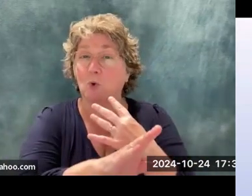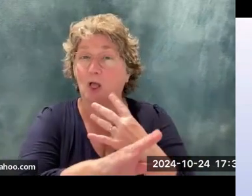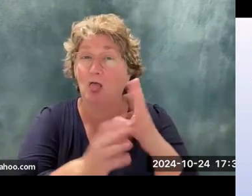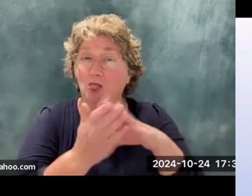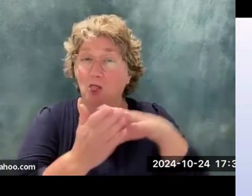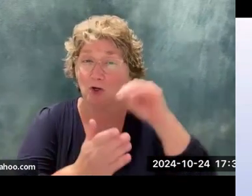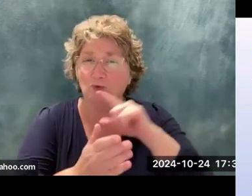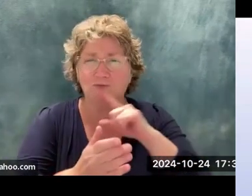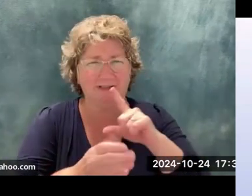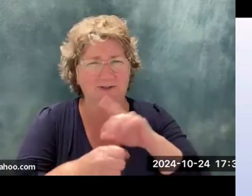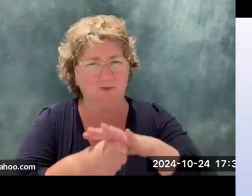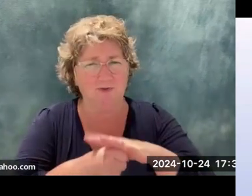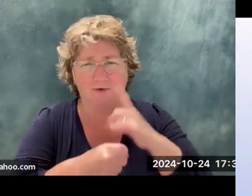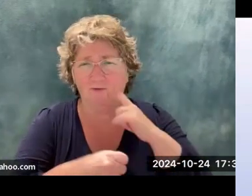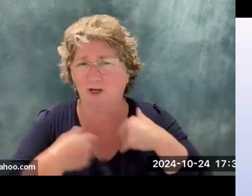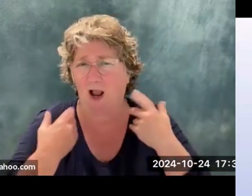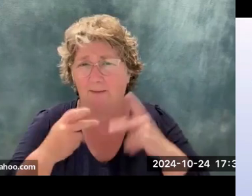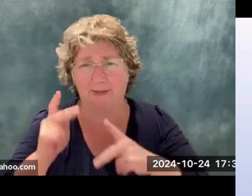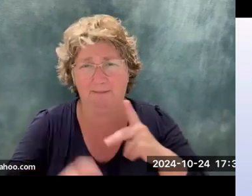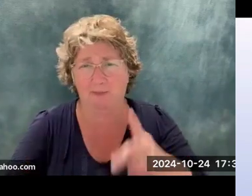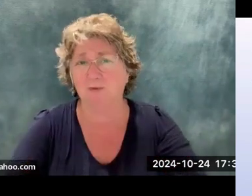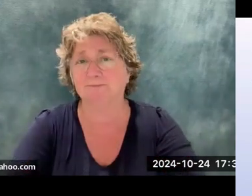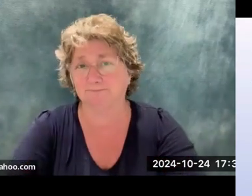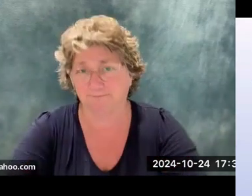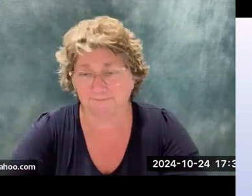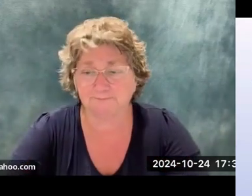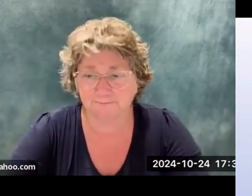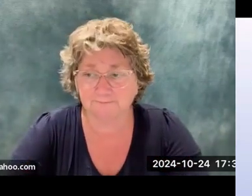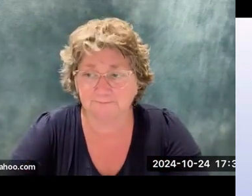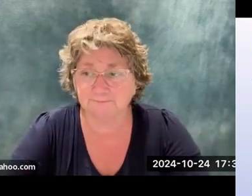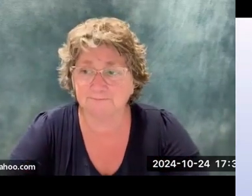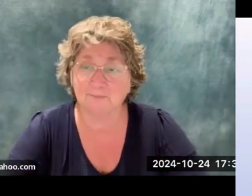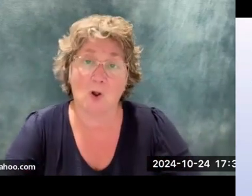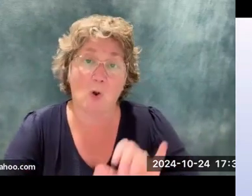And then kind of thinking about the family context, again,